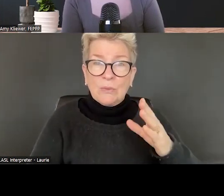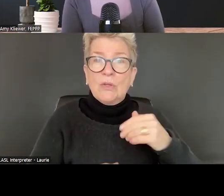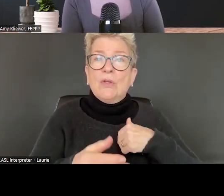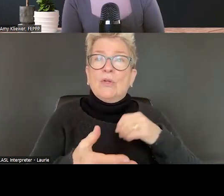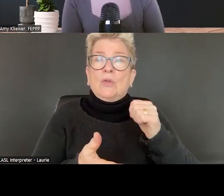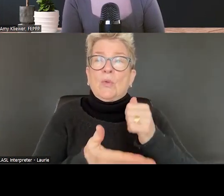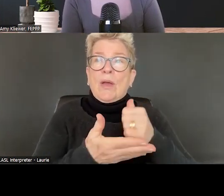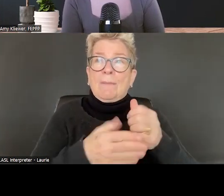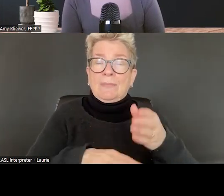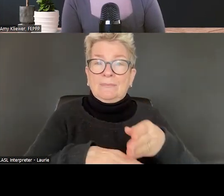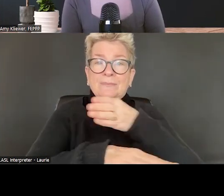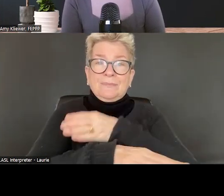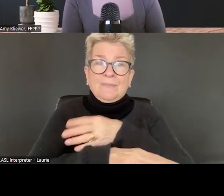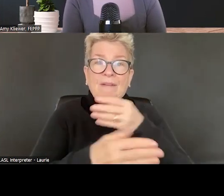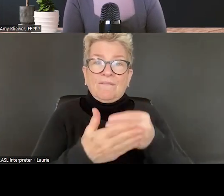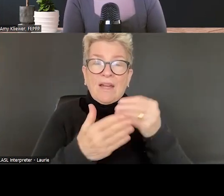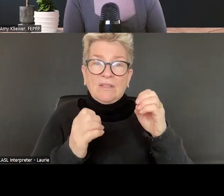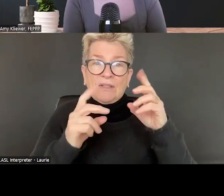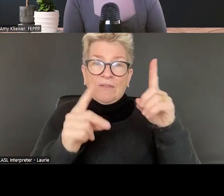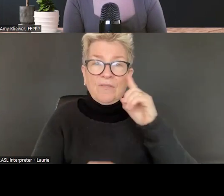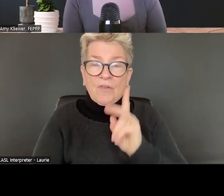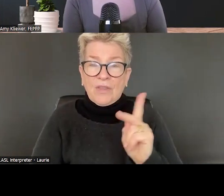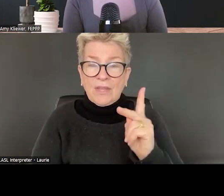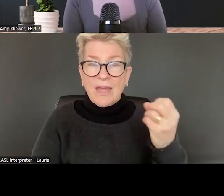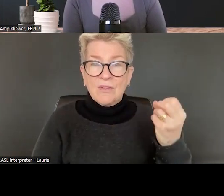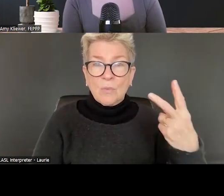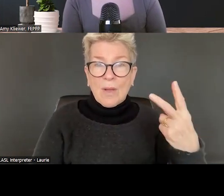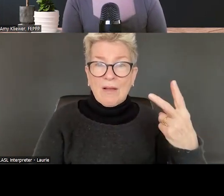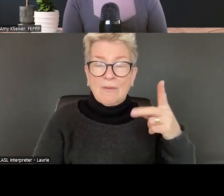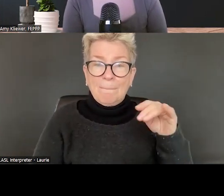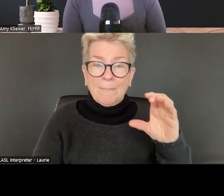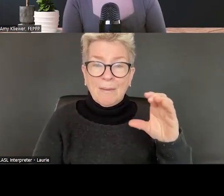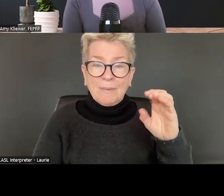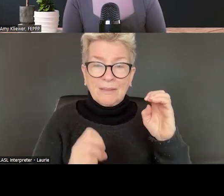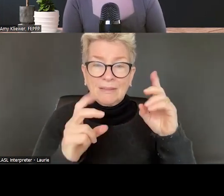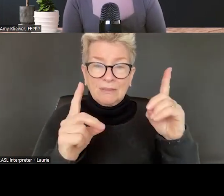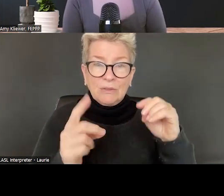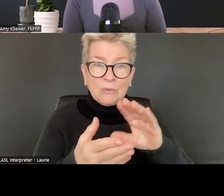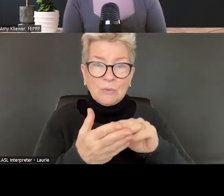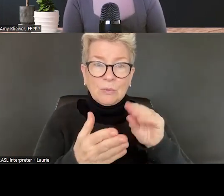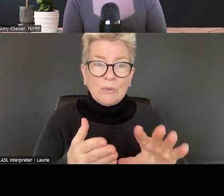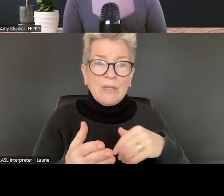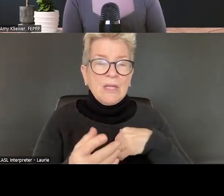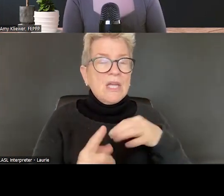for our K12 public school students. This is a model completely unique to Washington,